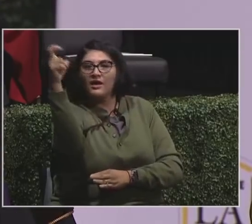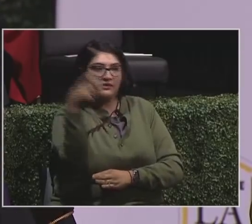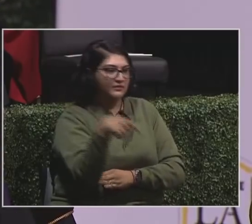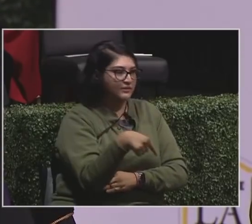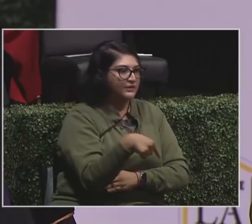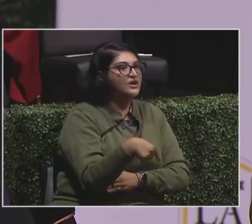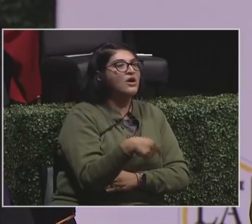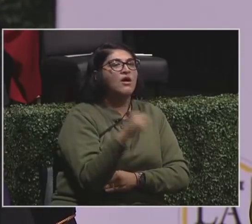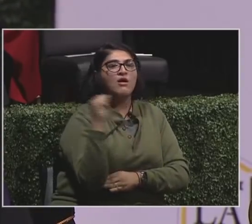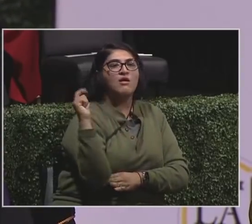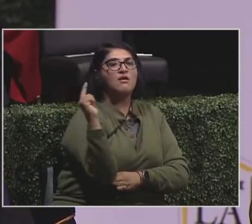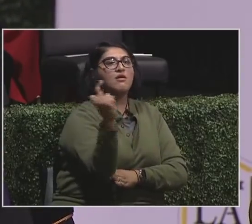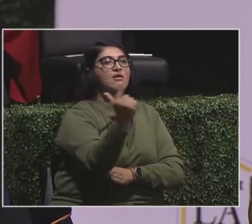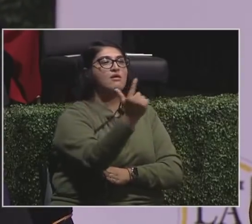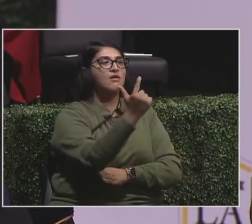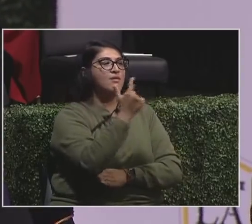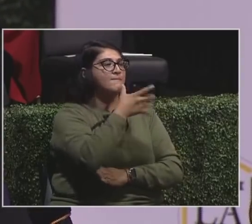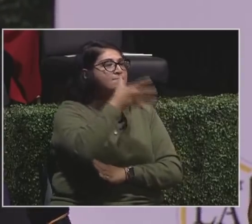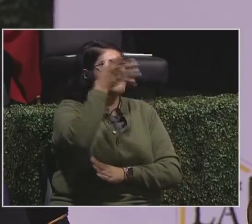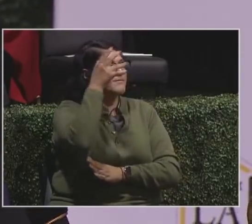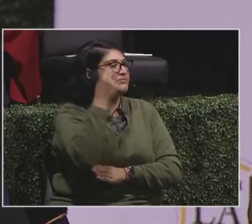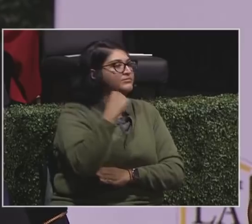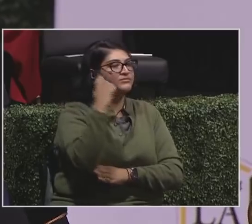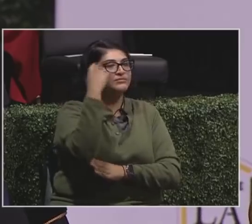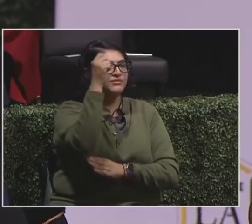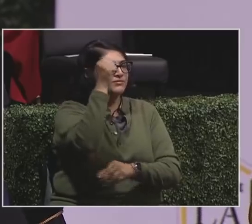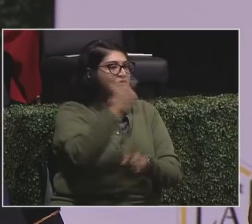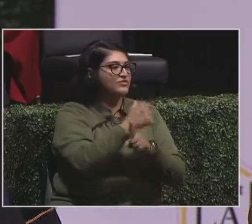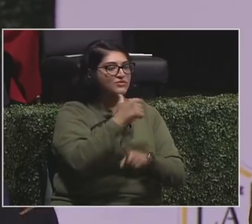WHO HAVE SERVED OUR NATION WITH VALOR AND THEN RETURNED TO EARN A DEGREE.